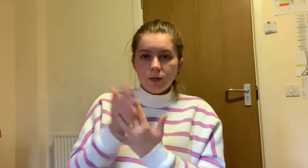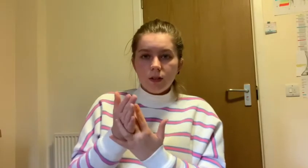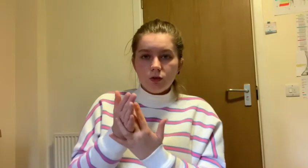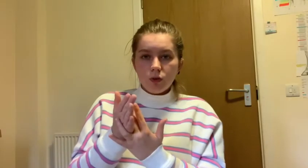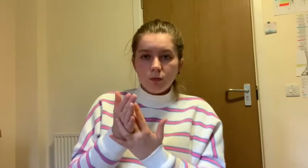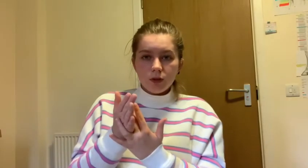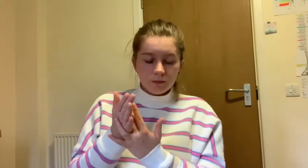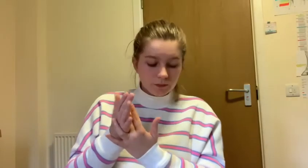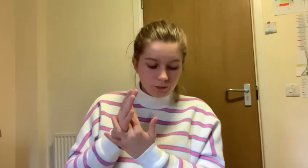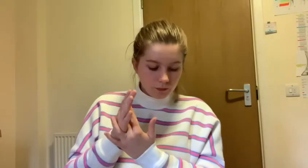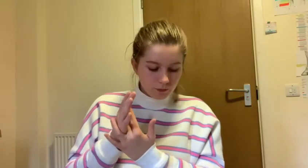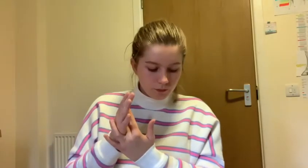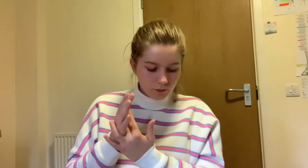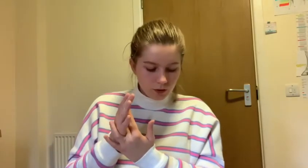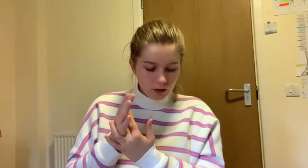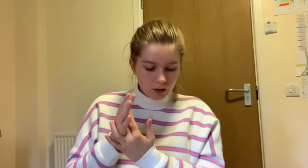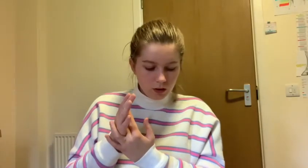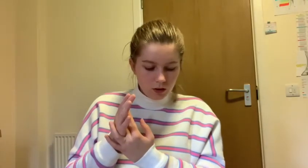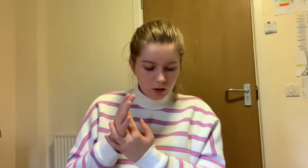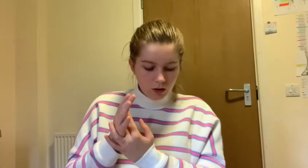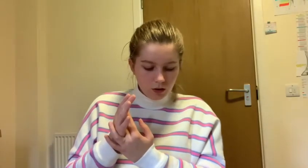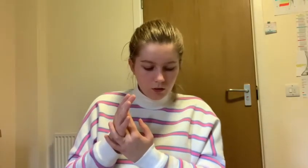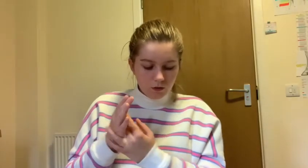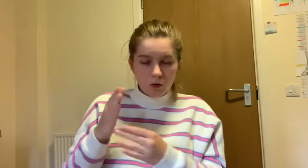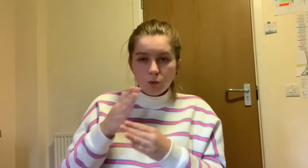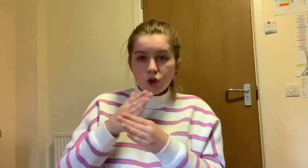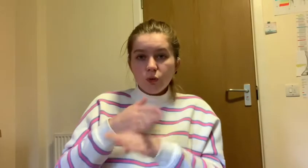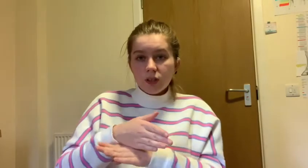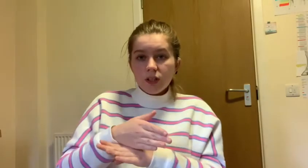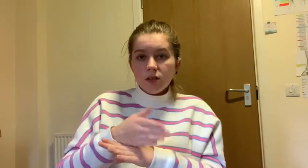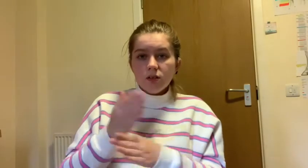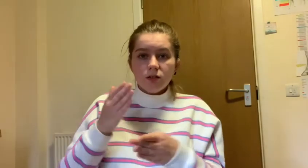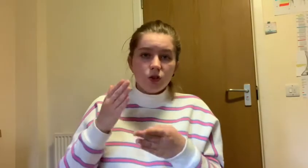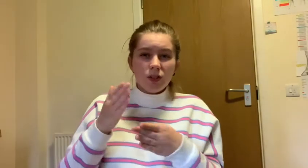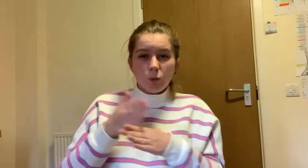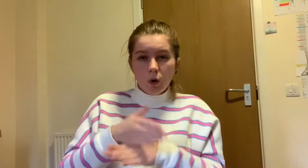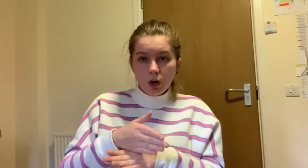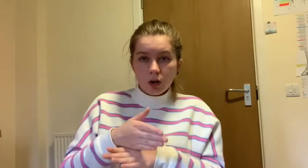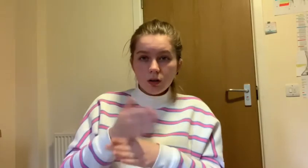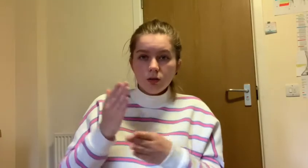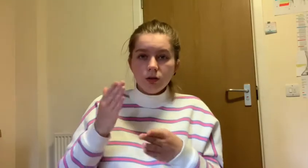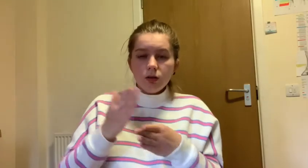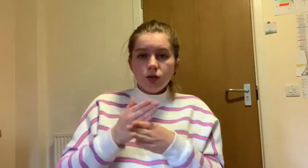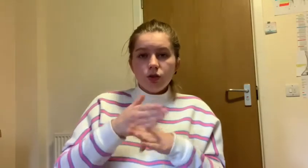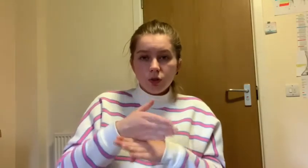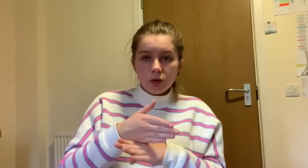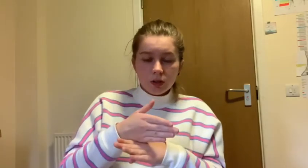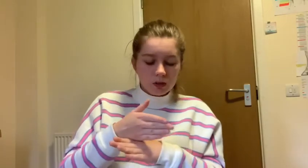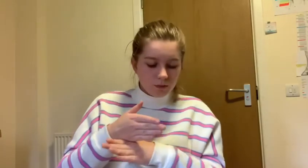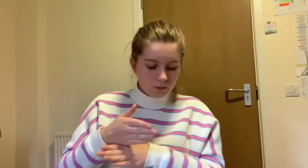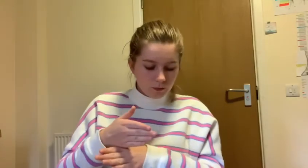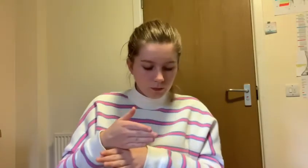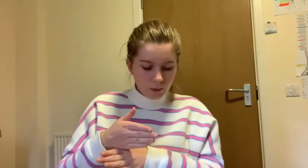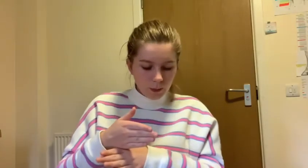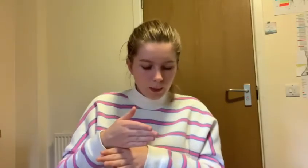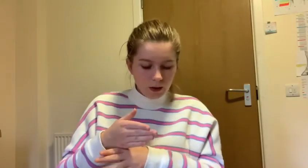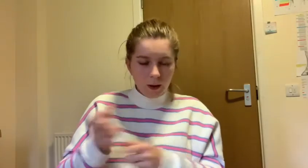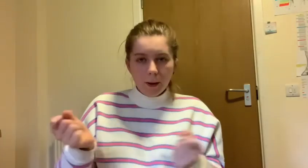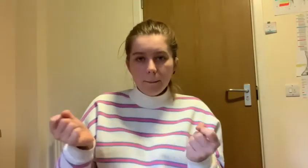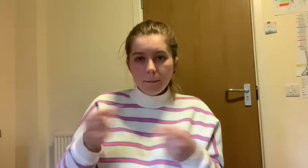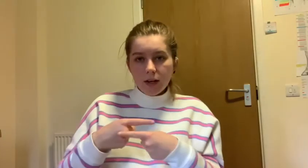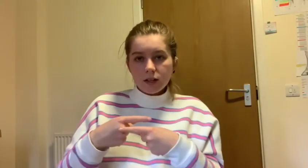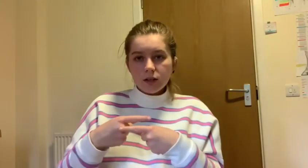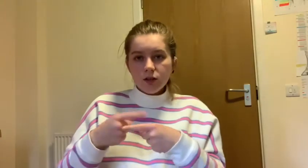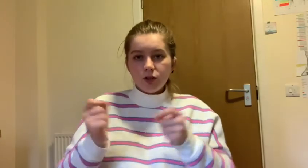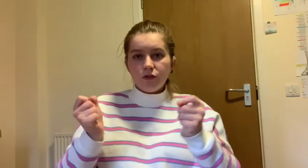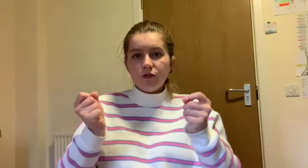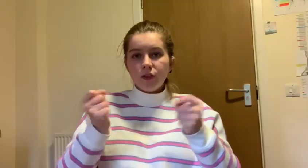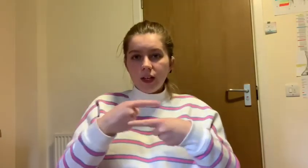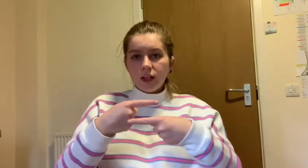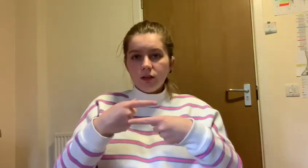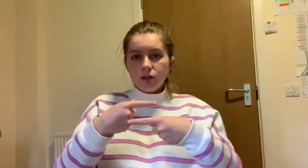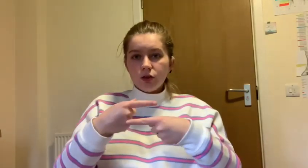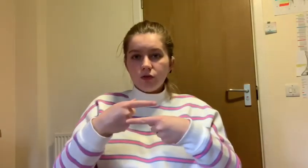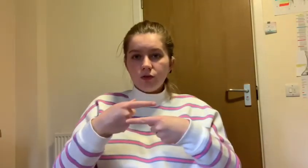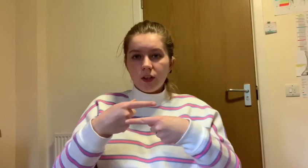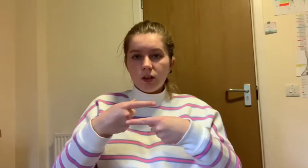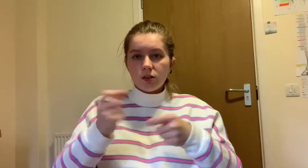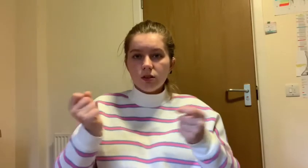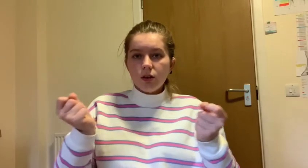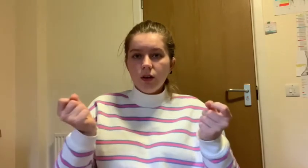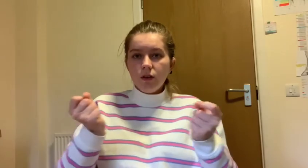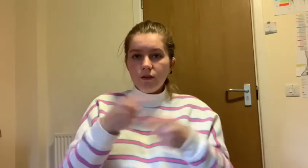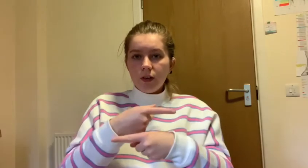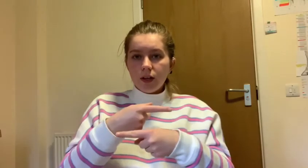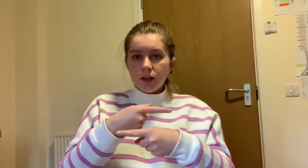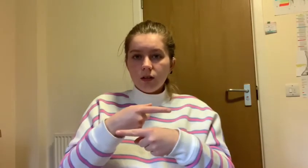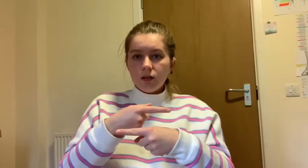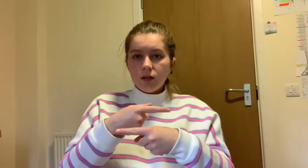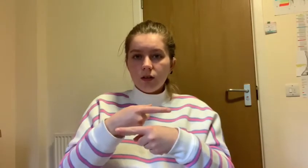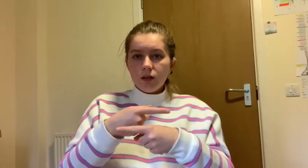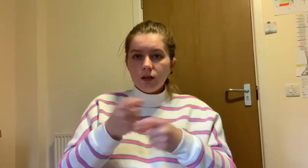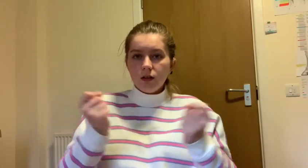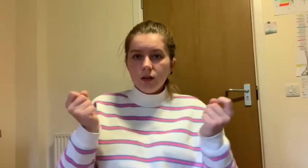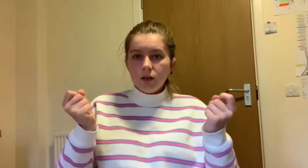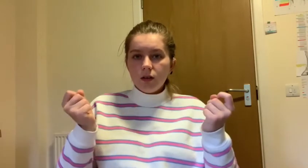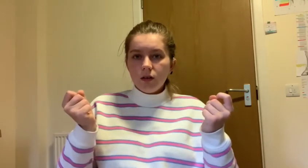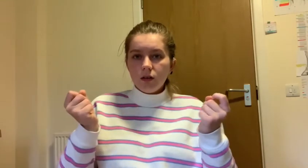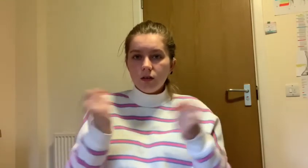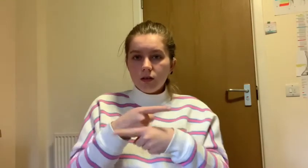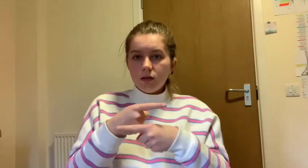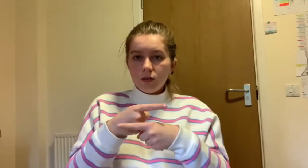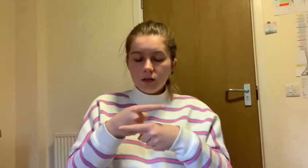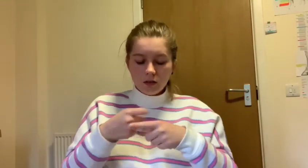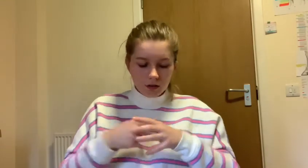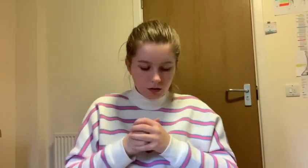"interrupt" "duties" mean to work. "Duties". "Miss" so you flick your 2 fingers. "Flick".